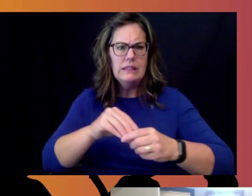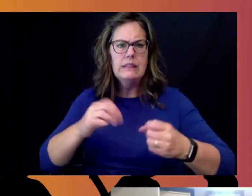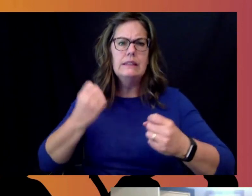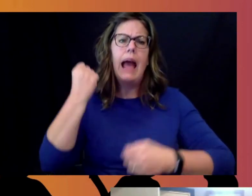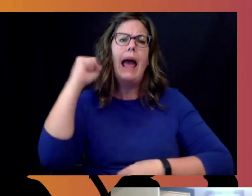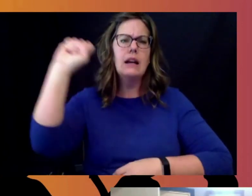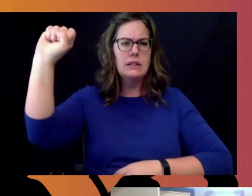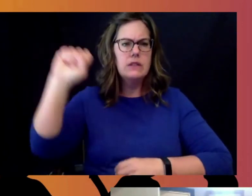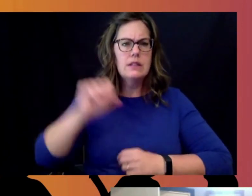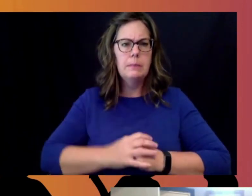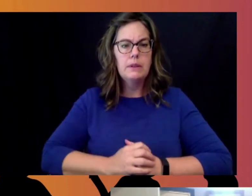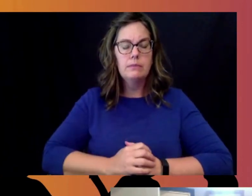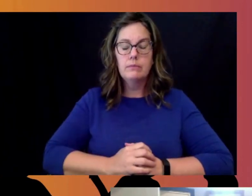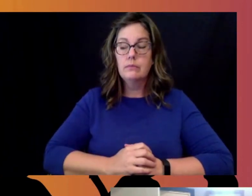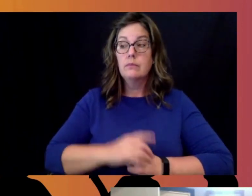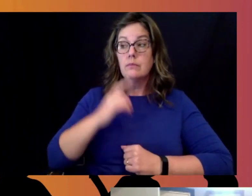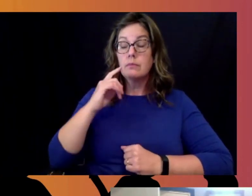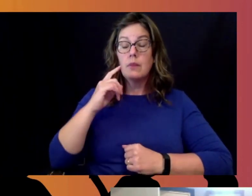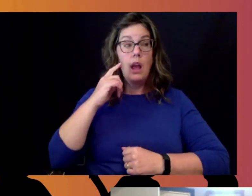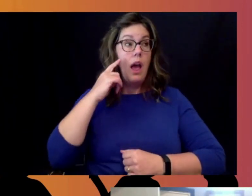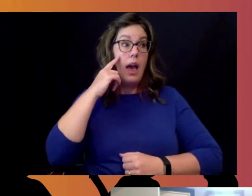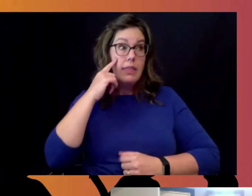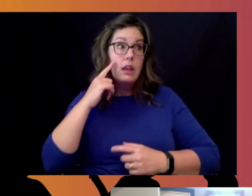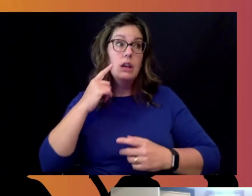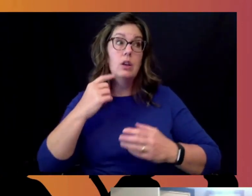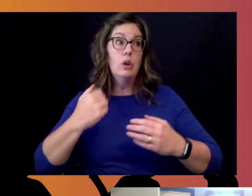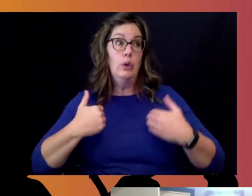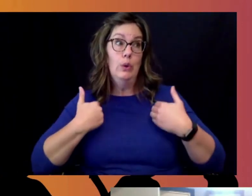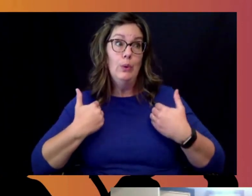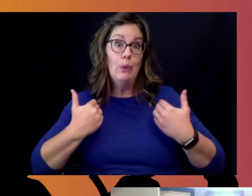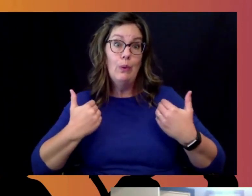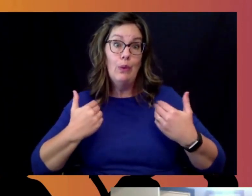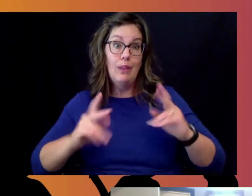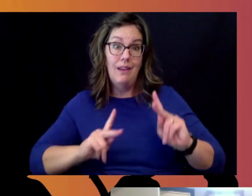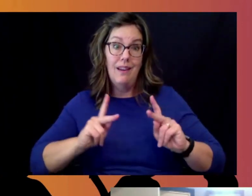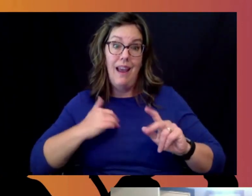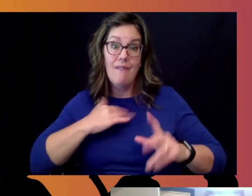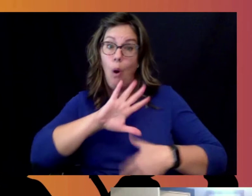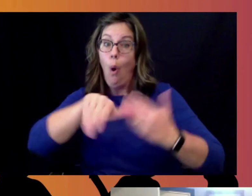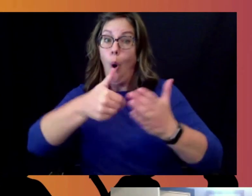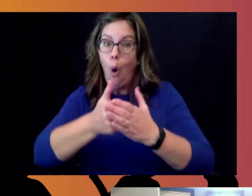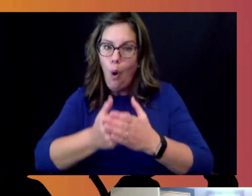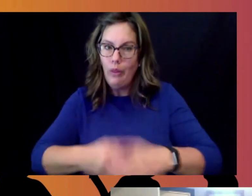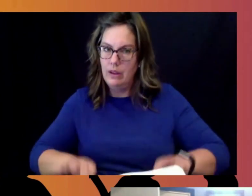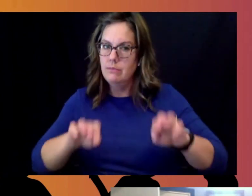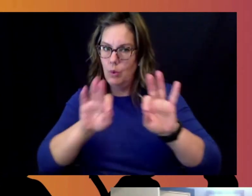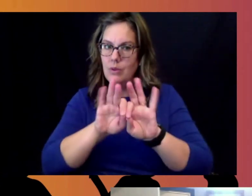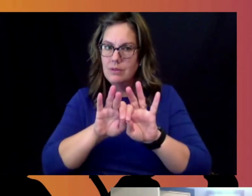i think you have all the importance all the importance i think the voices we need to be